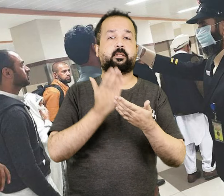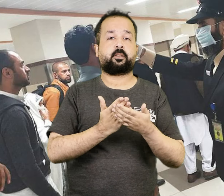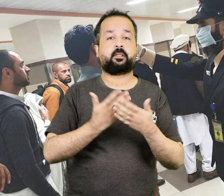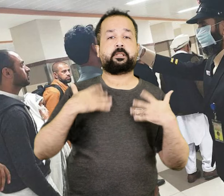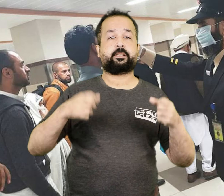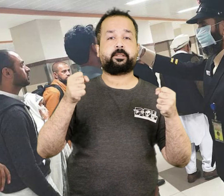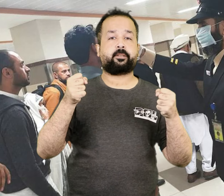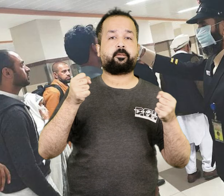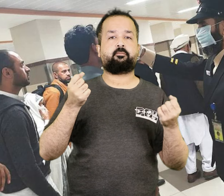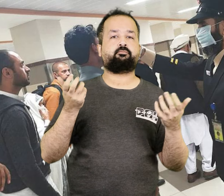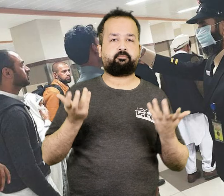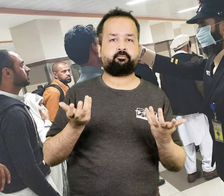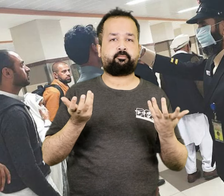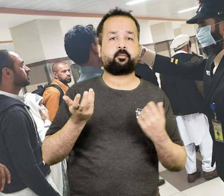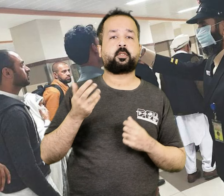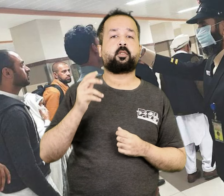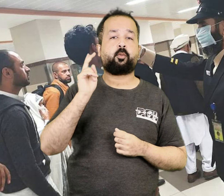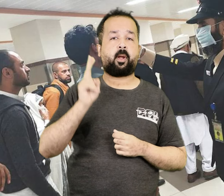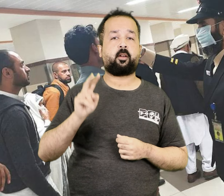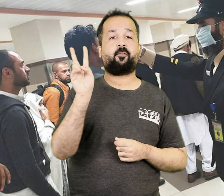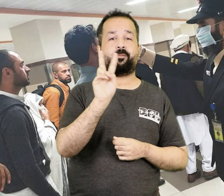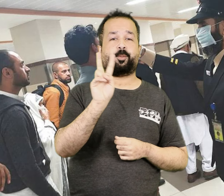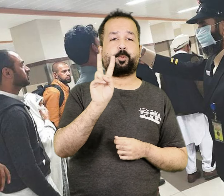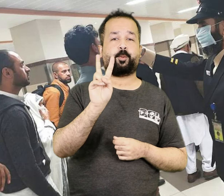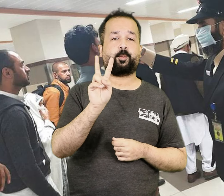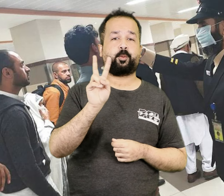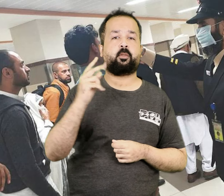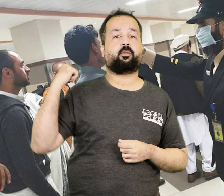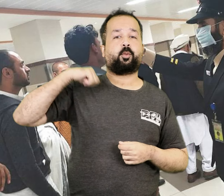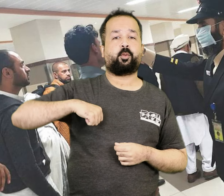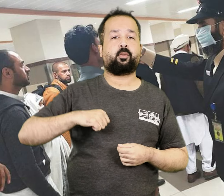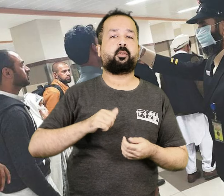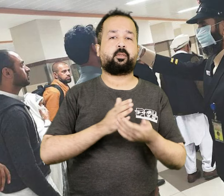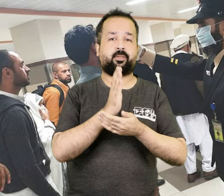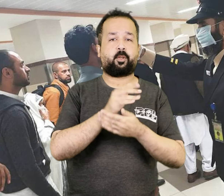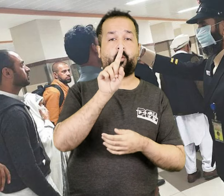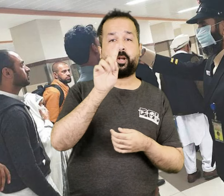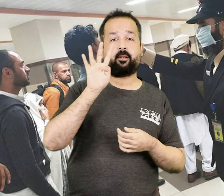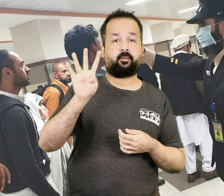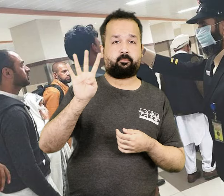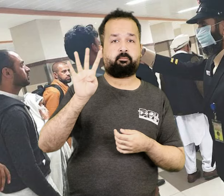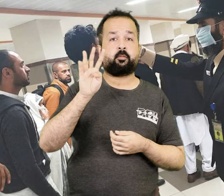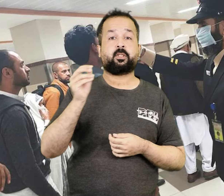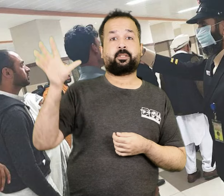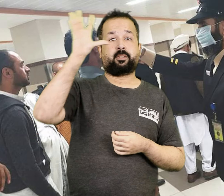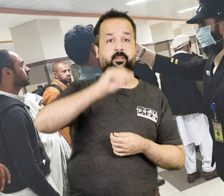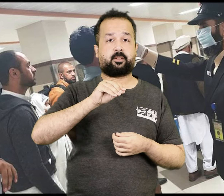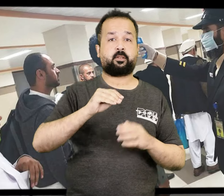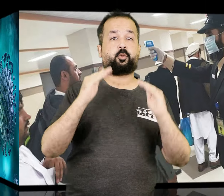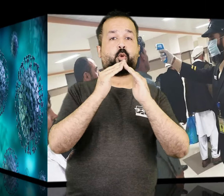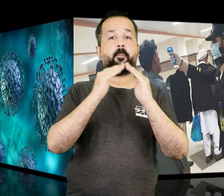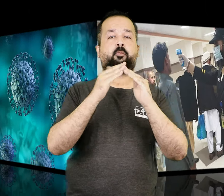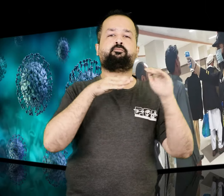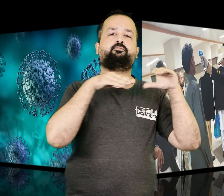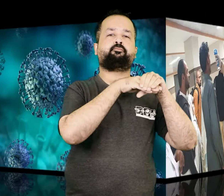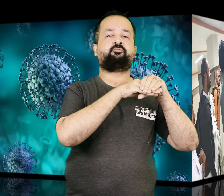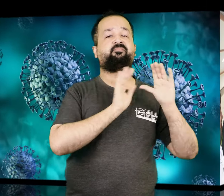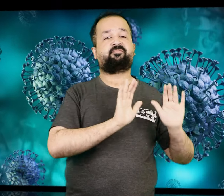The health department official reports that both travelers have been sent home with instructions to remain in quarantine.